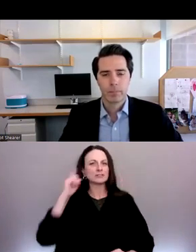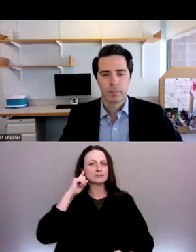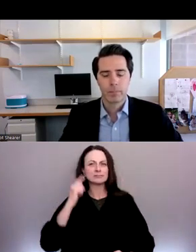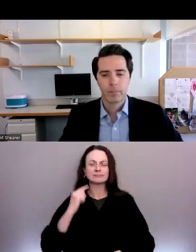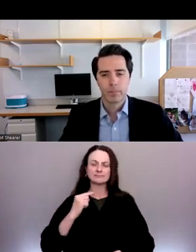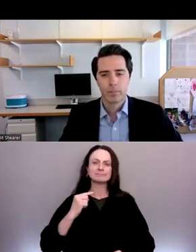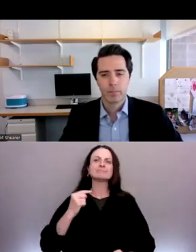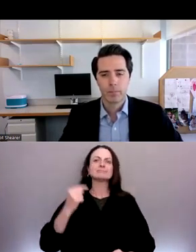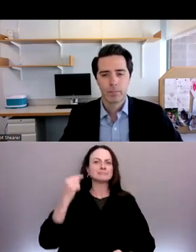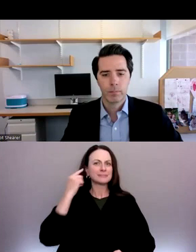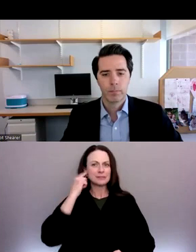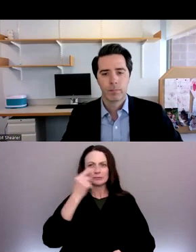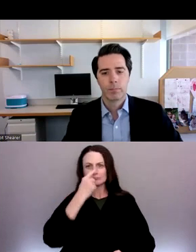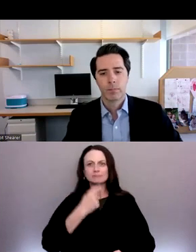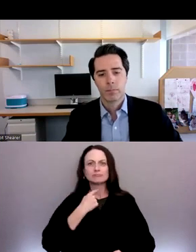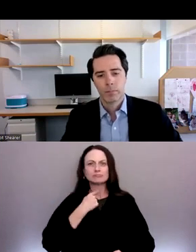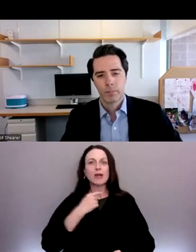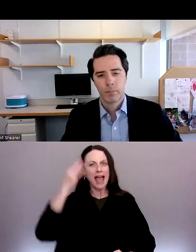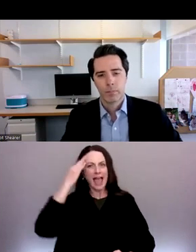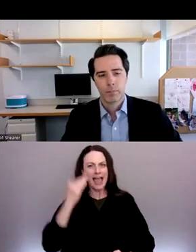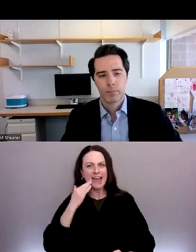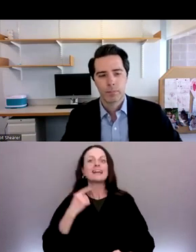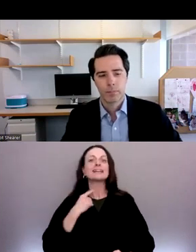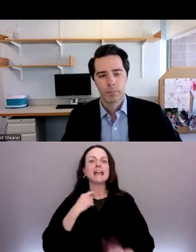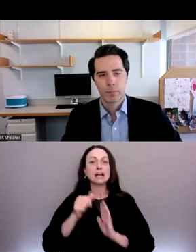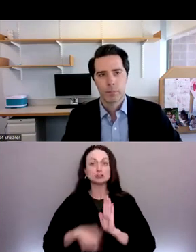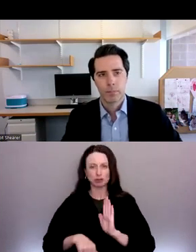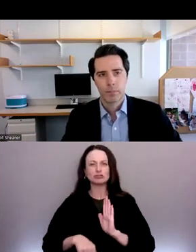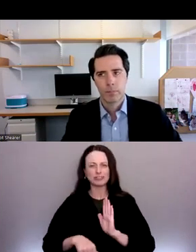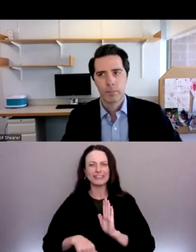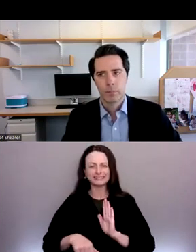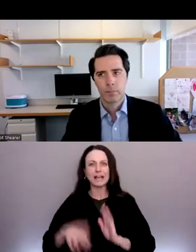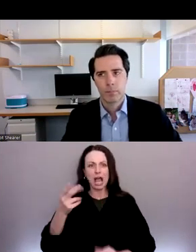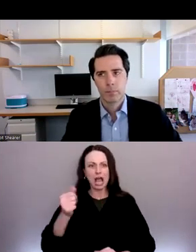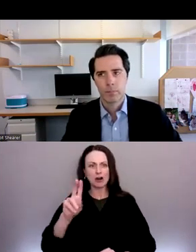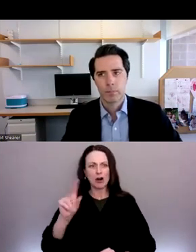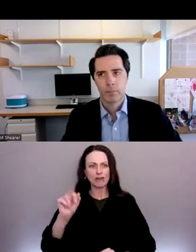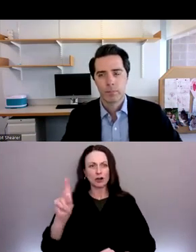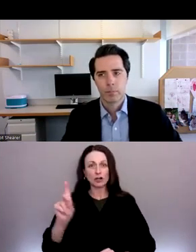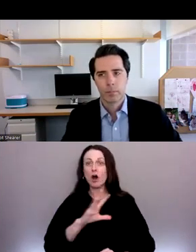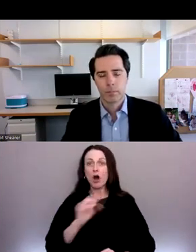Harvard Medical School Dr Shearer is also a practicing